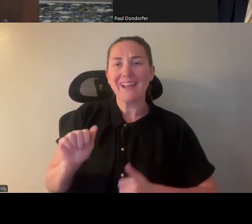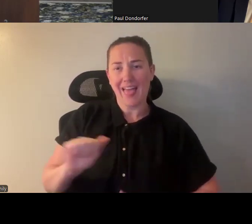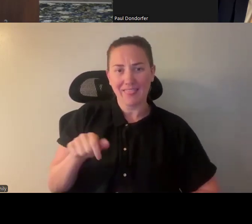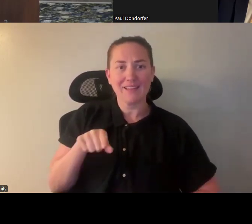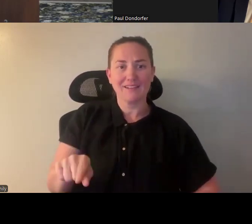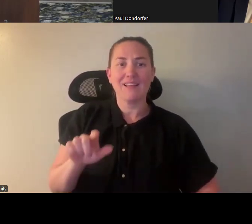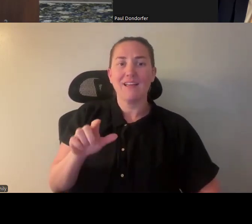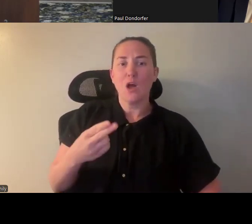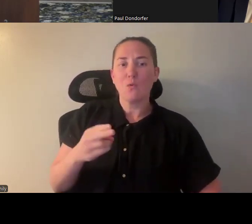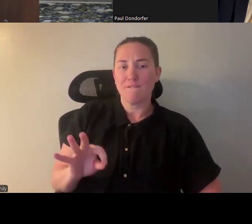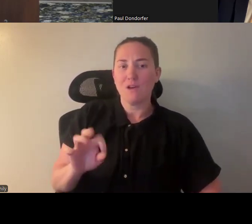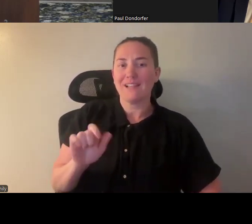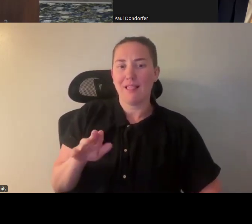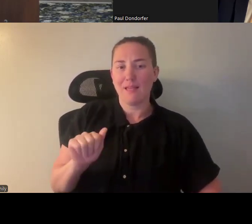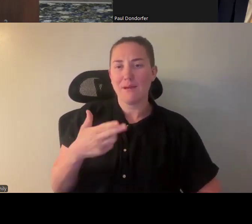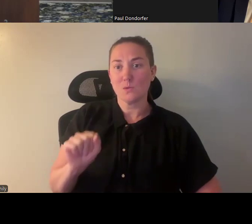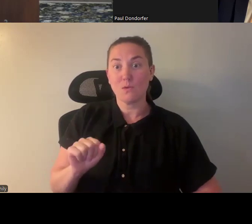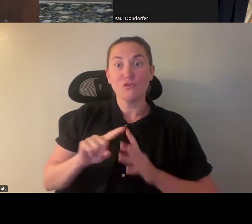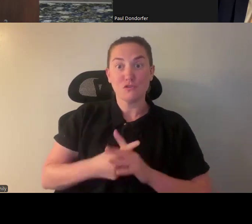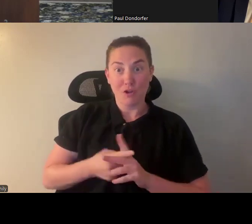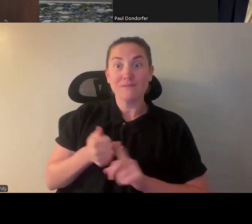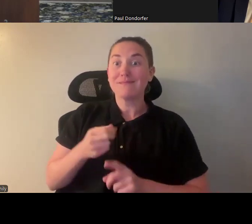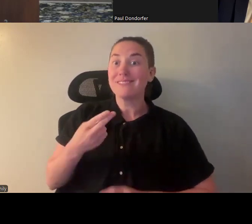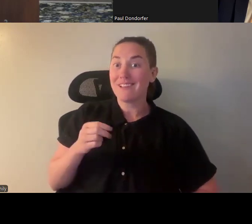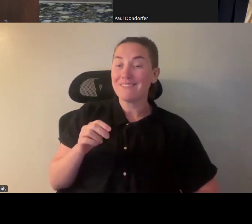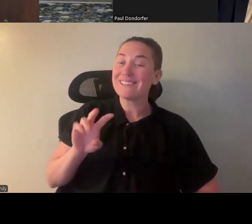Christopher began his varsity wrestling career as a seventh grader and has since distinguished